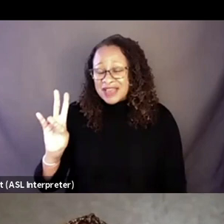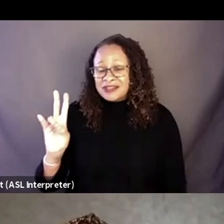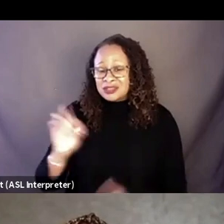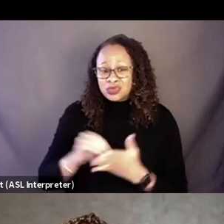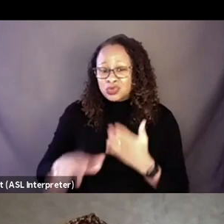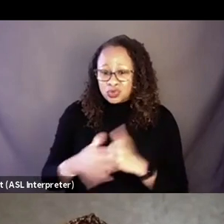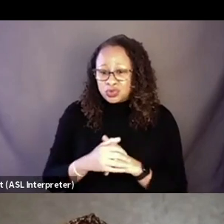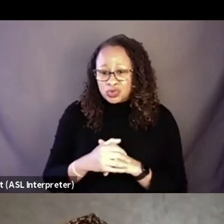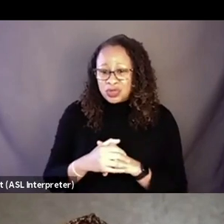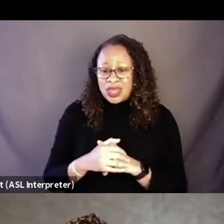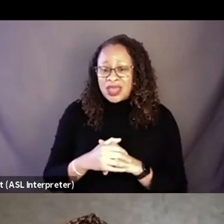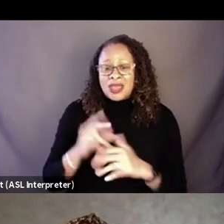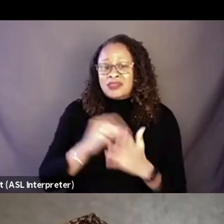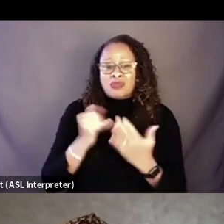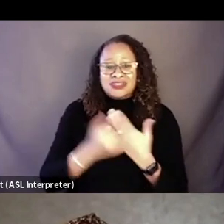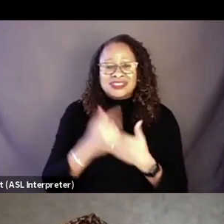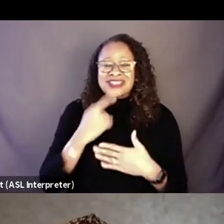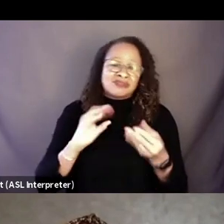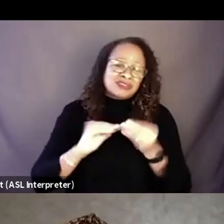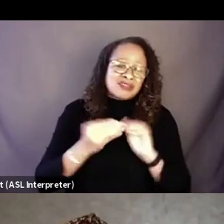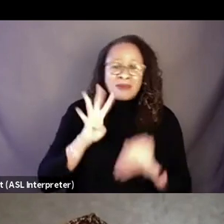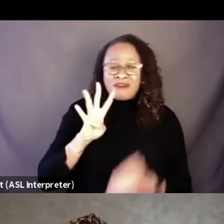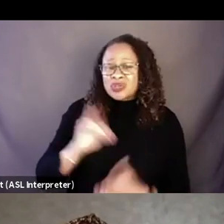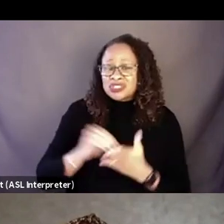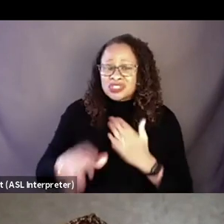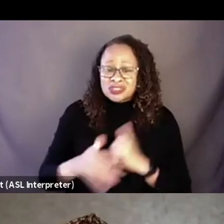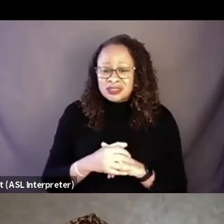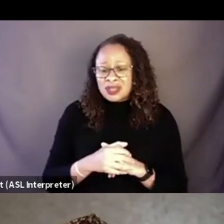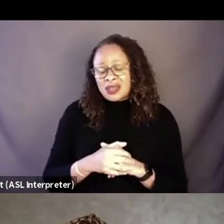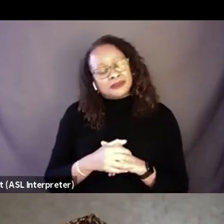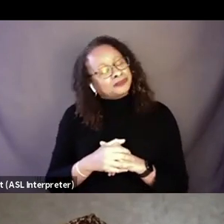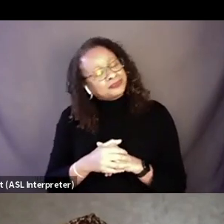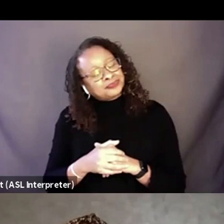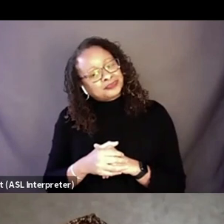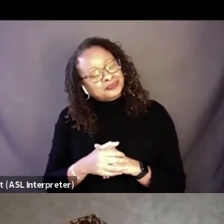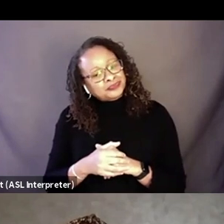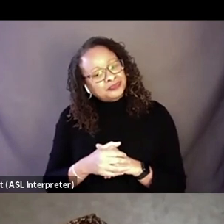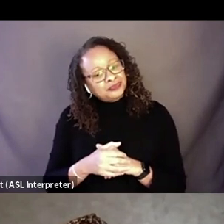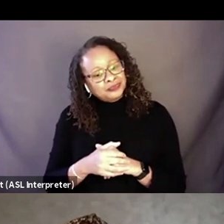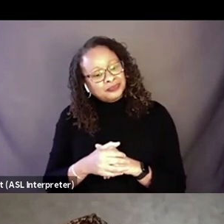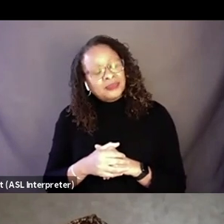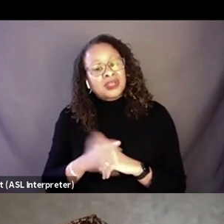called 147 Not Just A Number and went for 147 (mumbles) we actually did a Memorial for all of the victims who died.